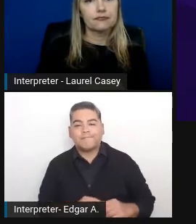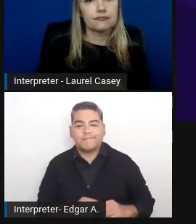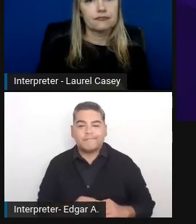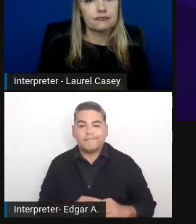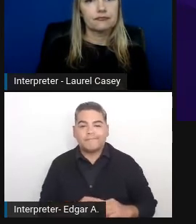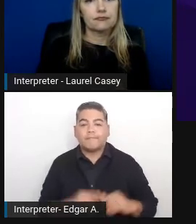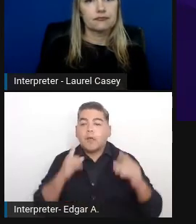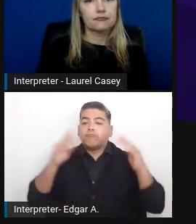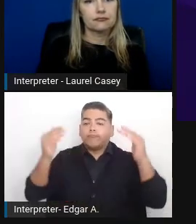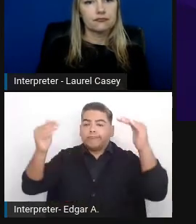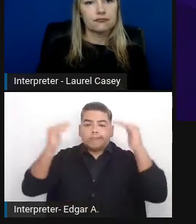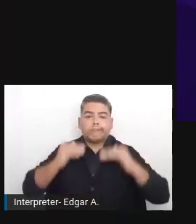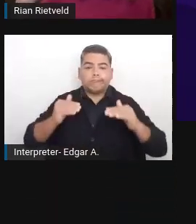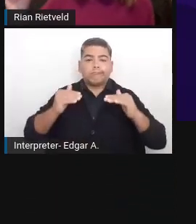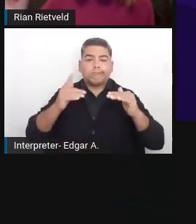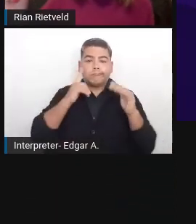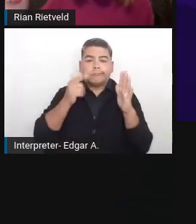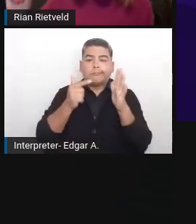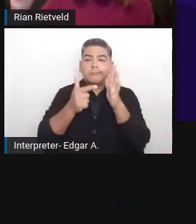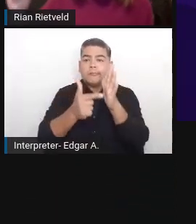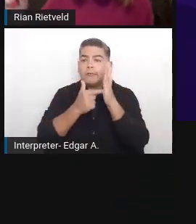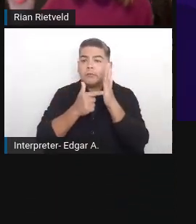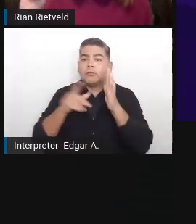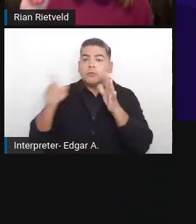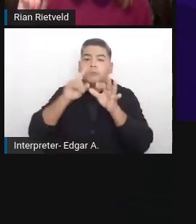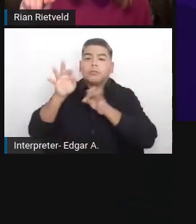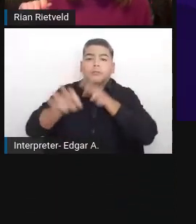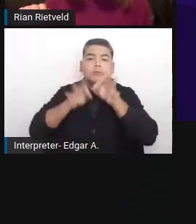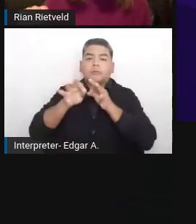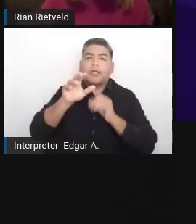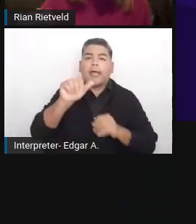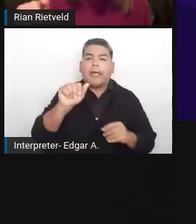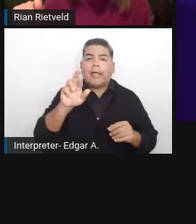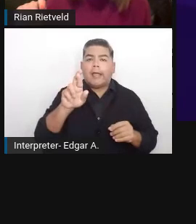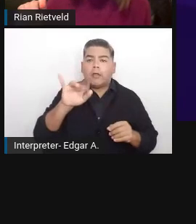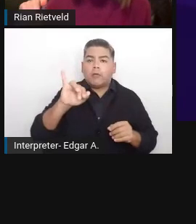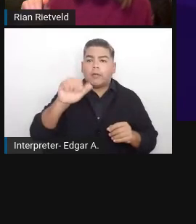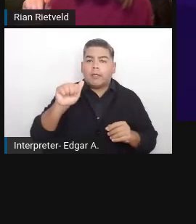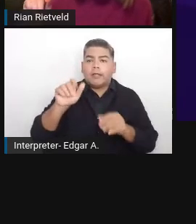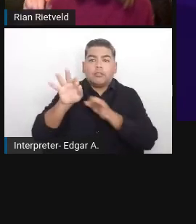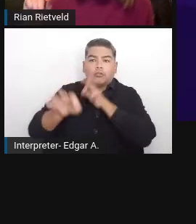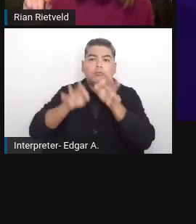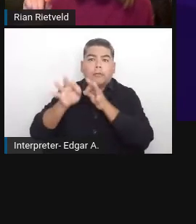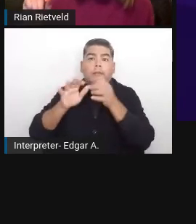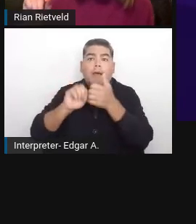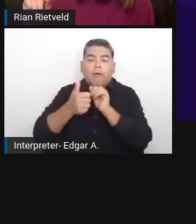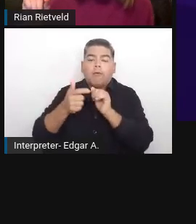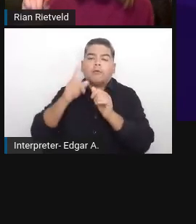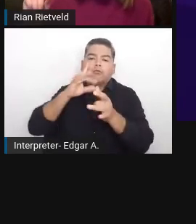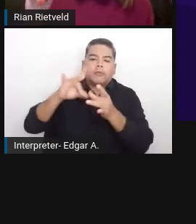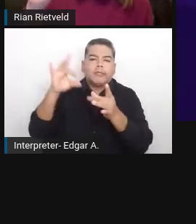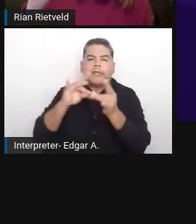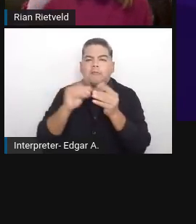Then use aria-describedby to connect more information to the input field.